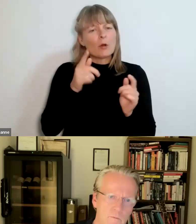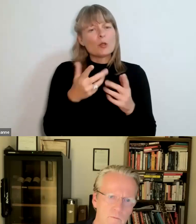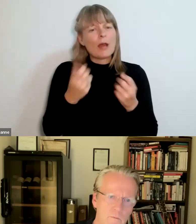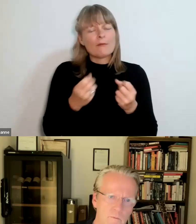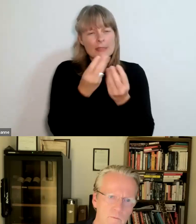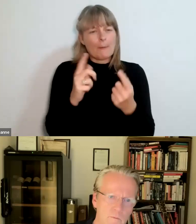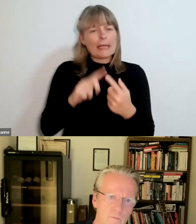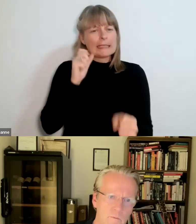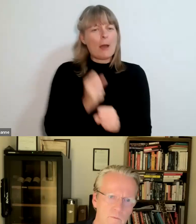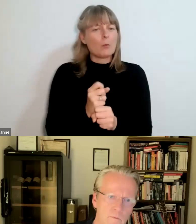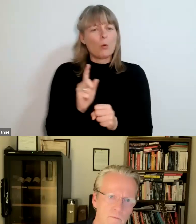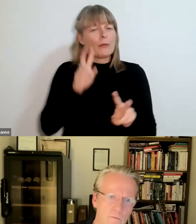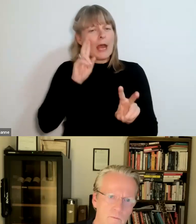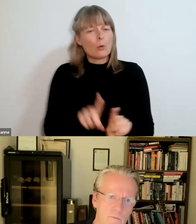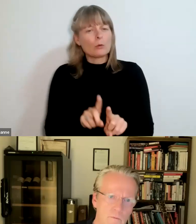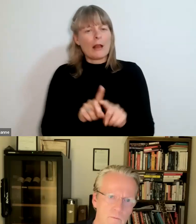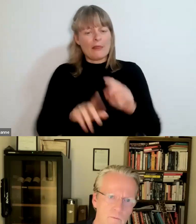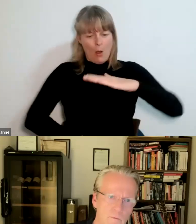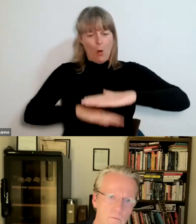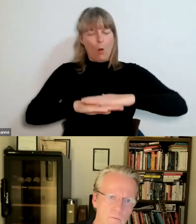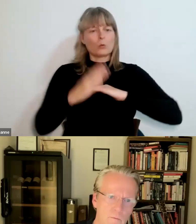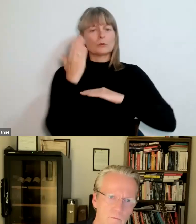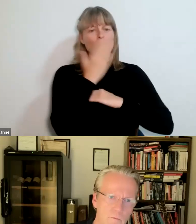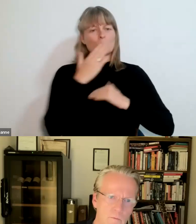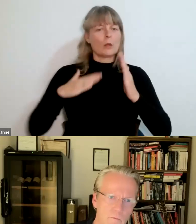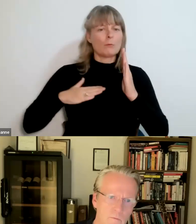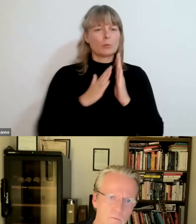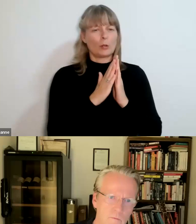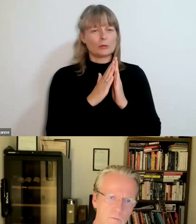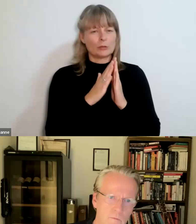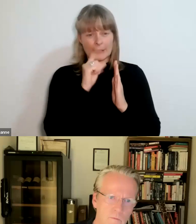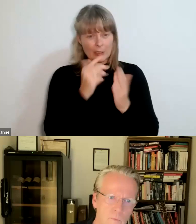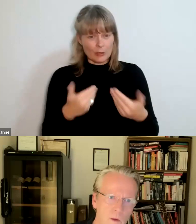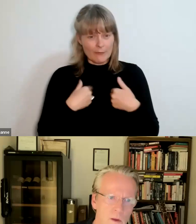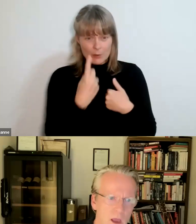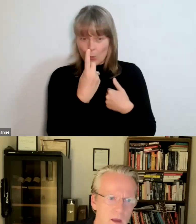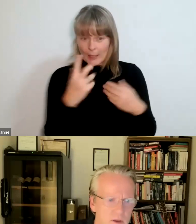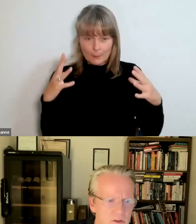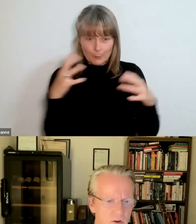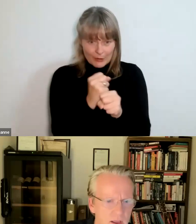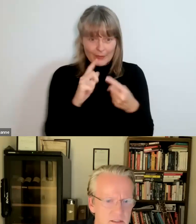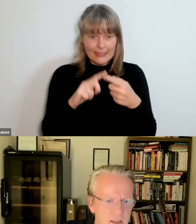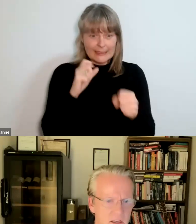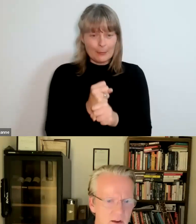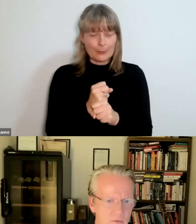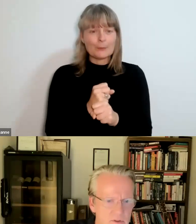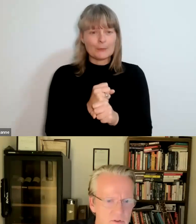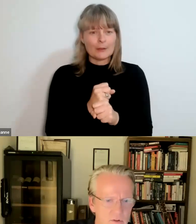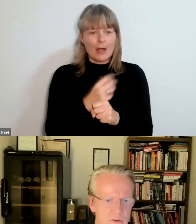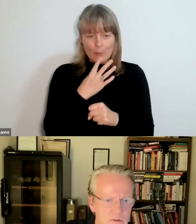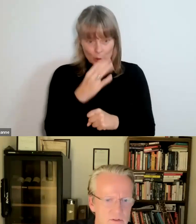Can you give some examples of what you mean by this in practice? I think Pasi, you had some examples of